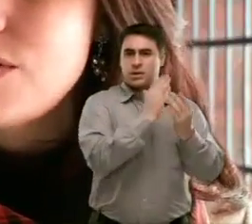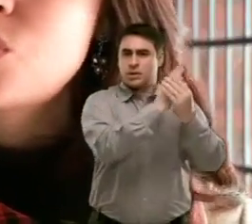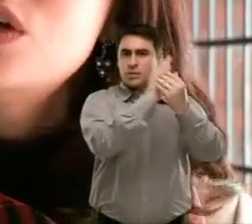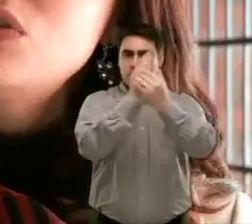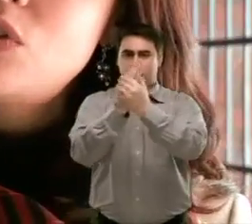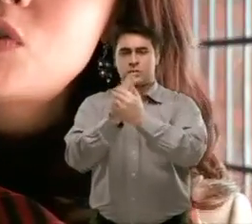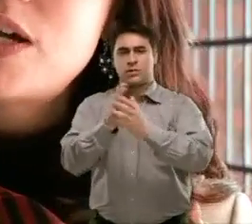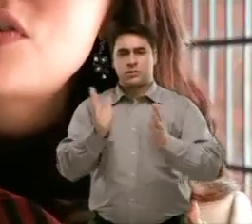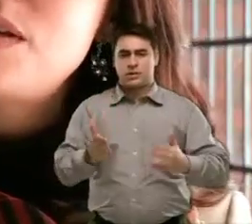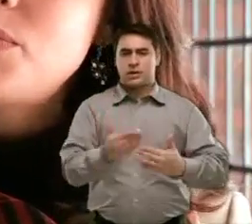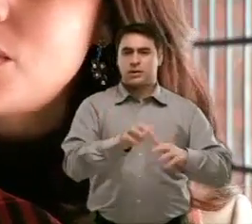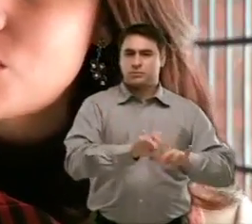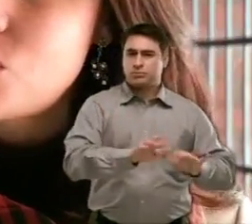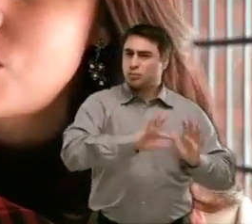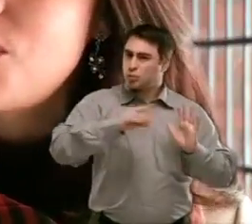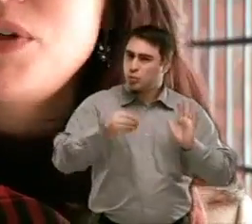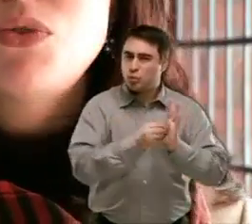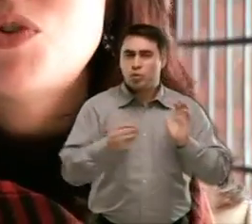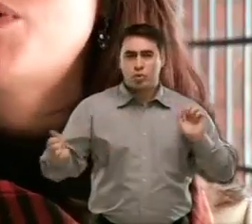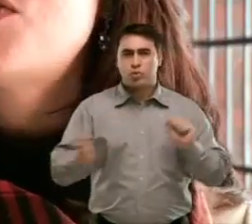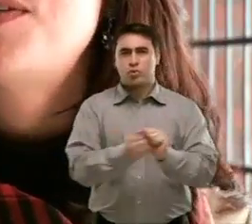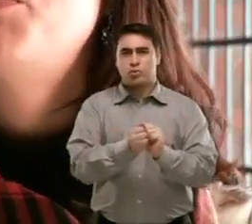everyone participates and everyone joins in the empowerment process.